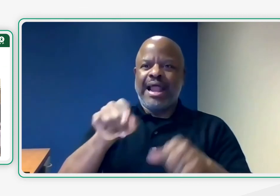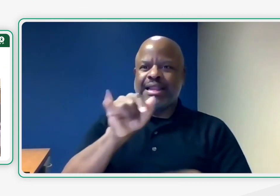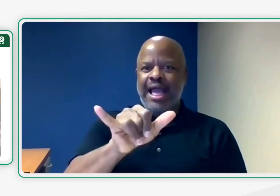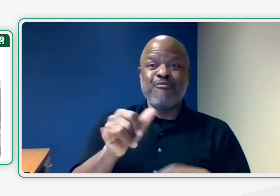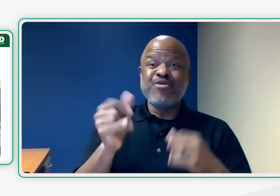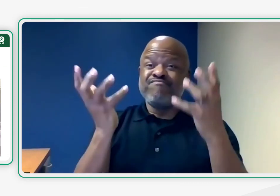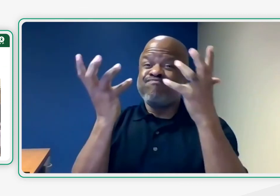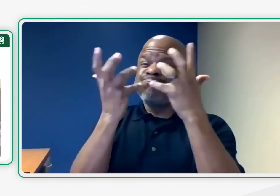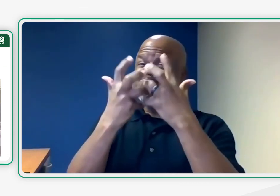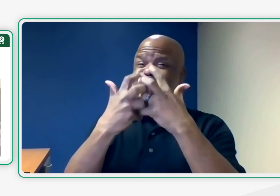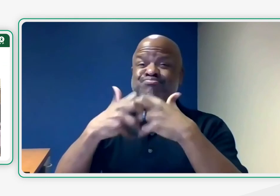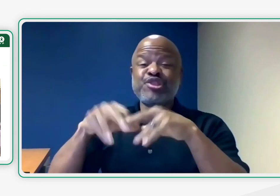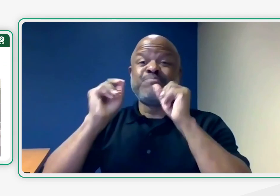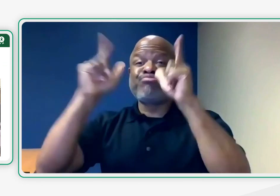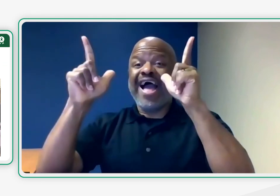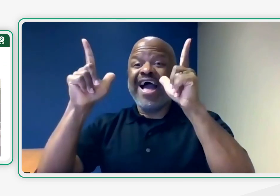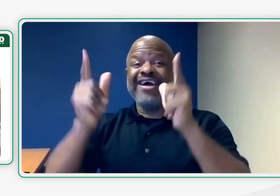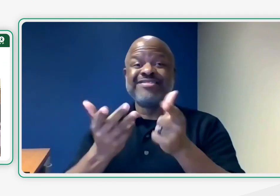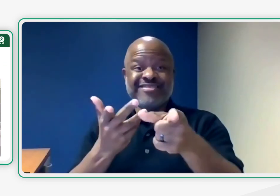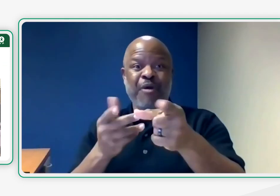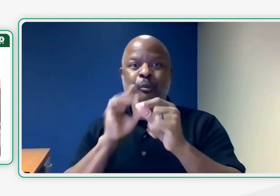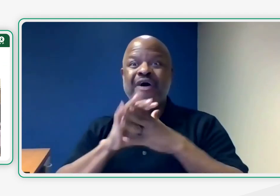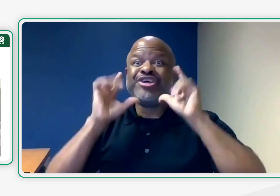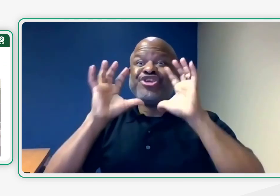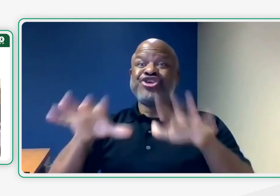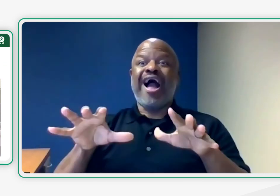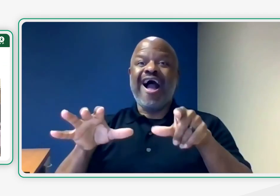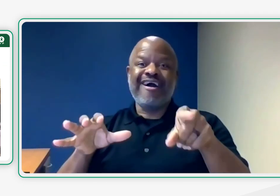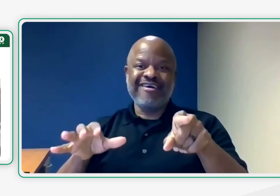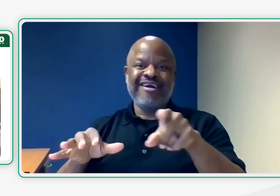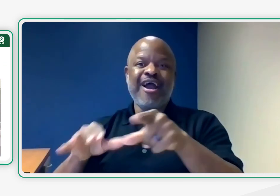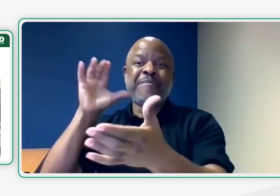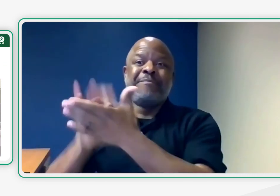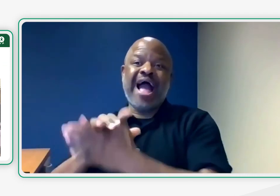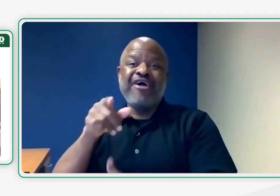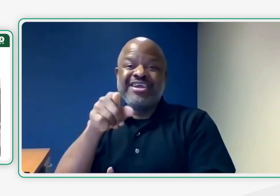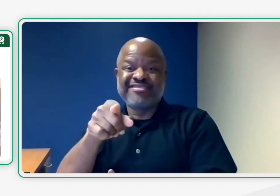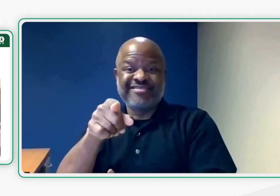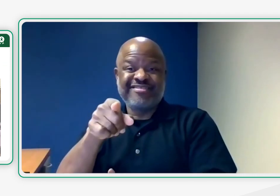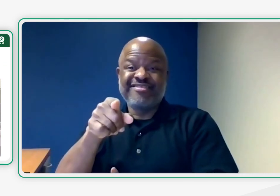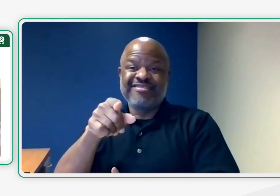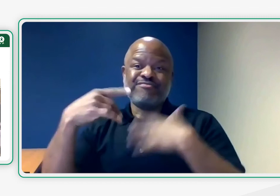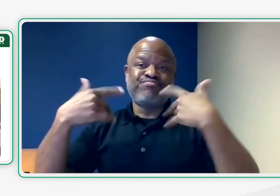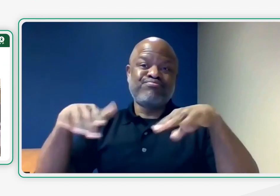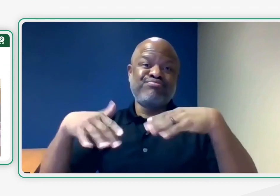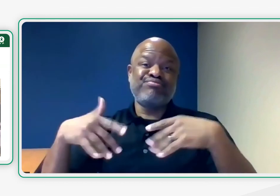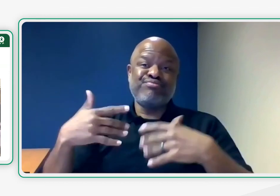“That. THAT is where I want to propose!” And it all worked out too. And you can see